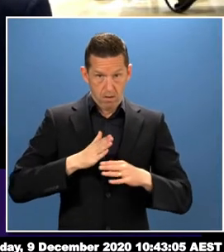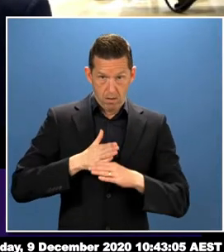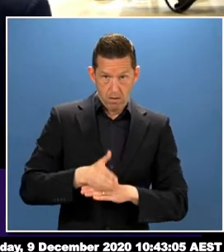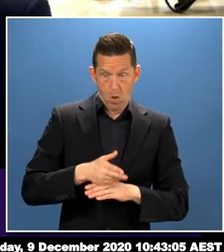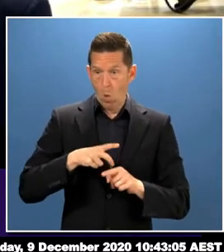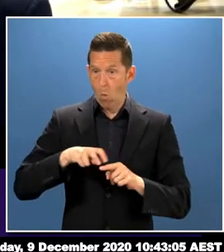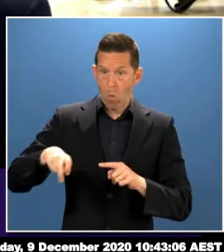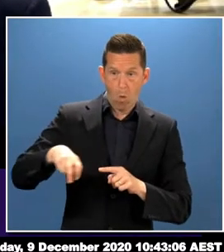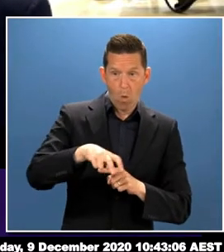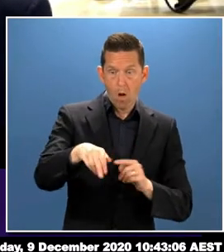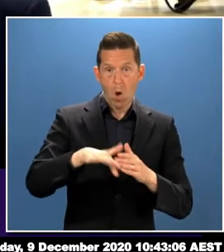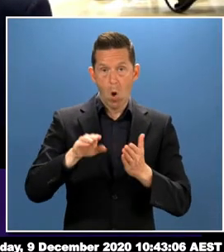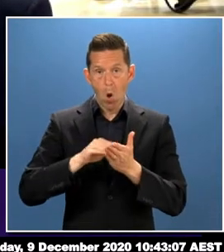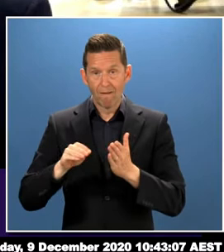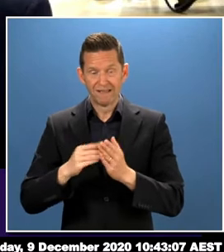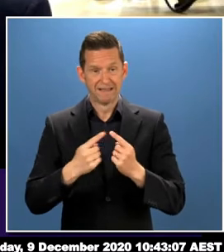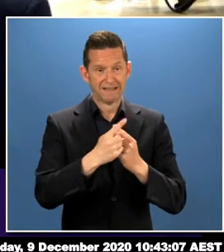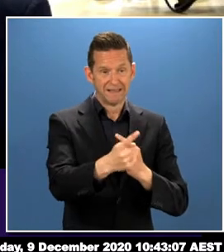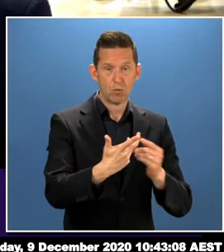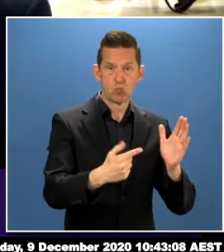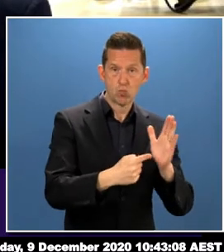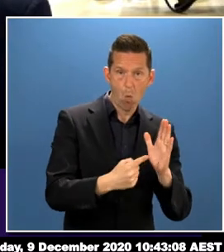office, you know, walking to the bathroom, for example.